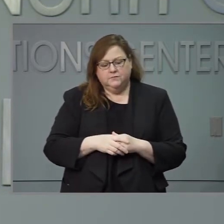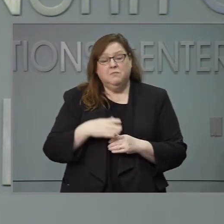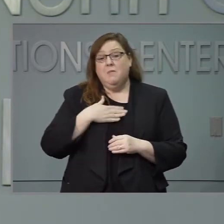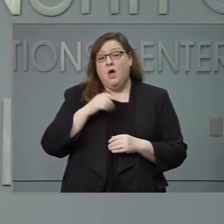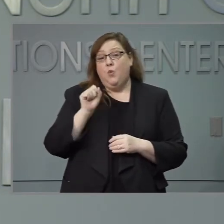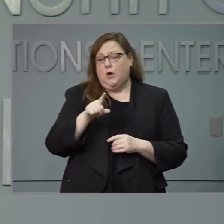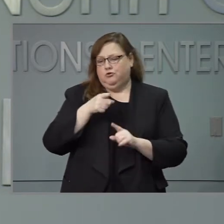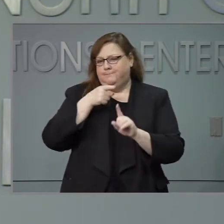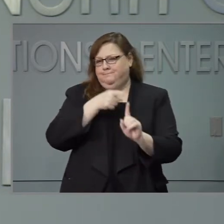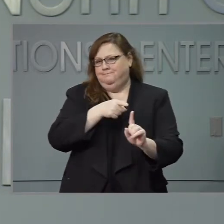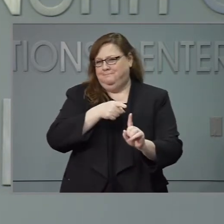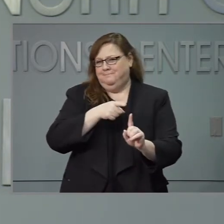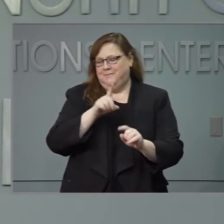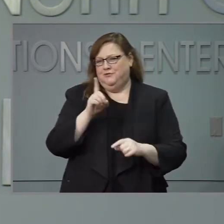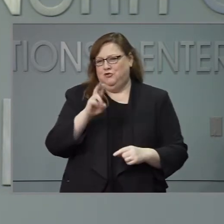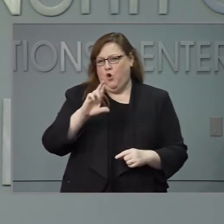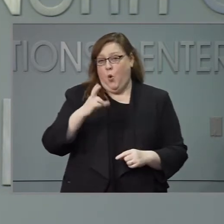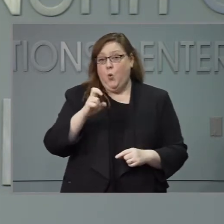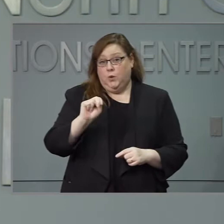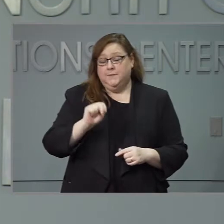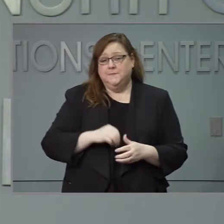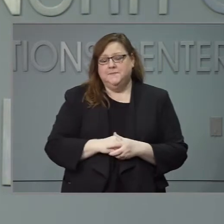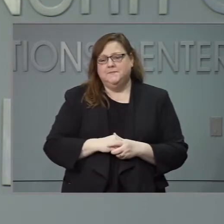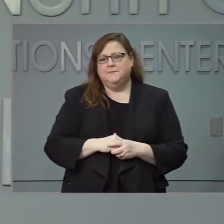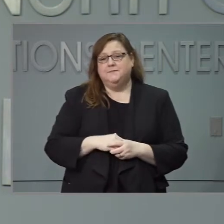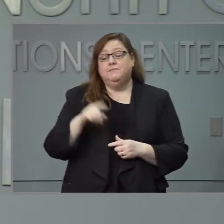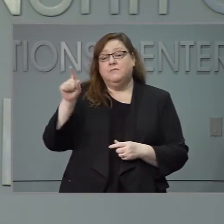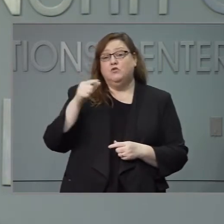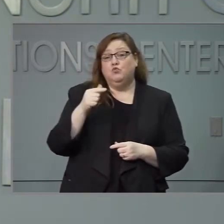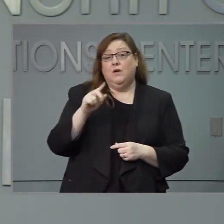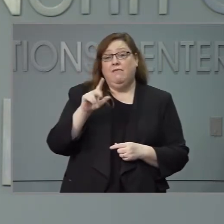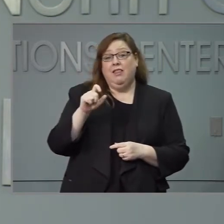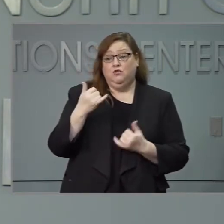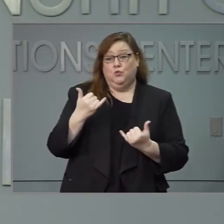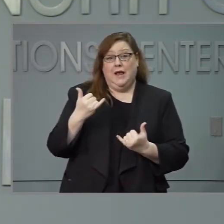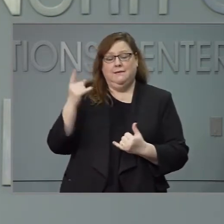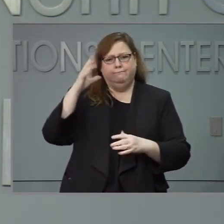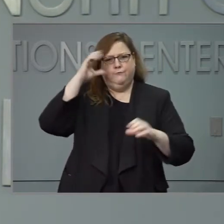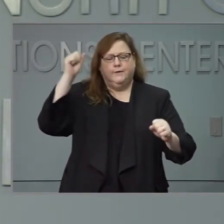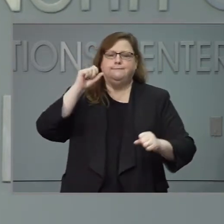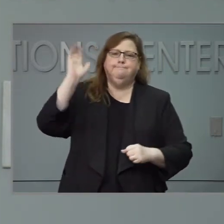GOBERNADOR COOPER DICE QUE LOS CASOS BAJARON CUANDO ESTABLECIÓ